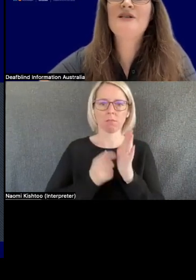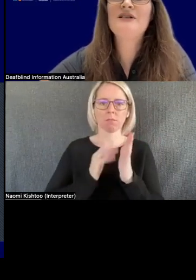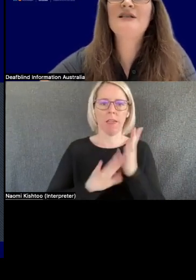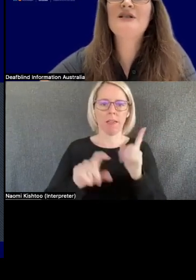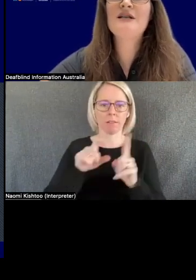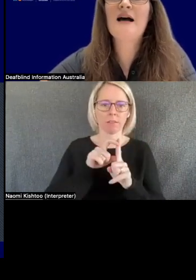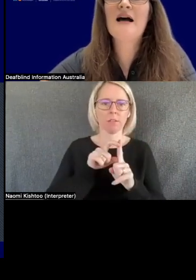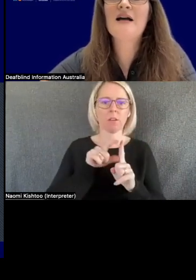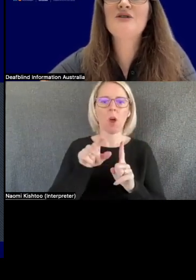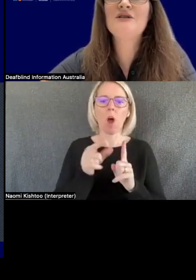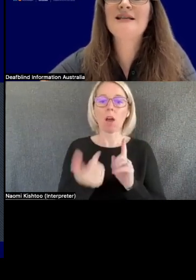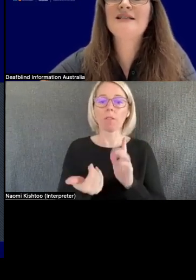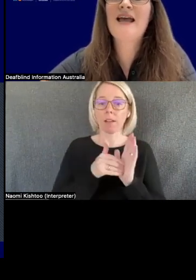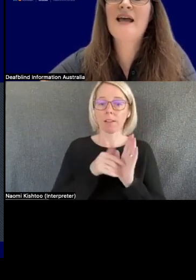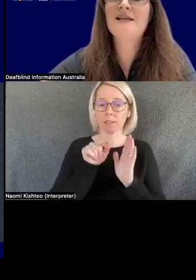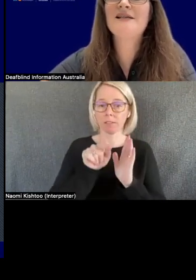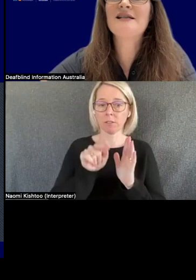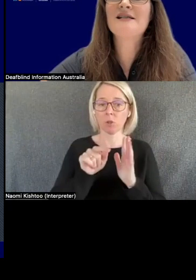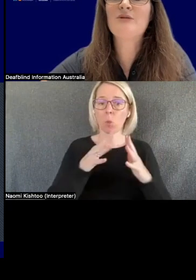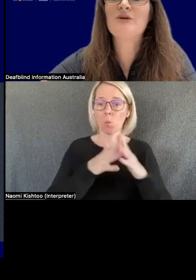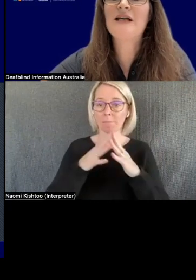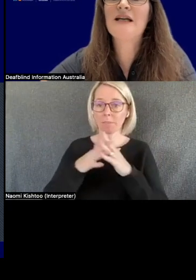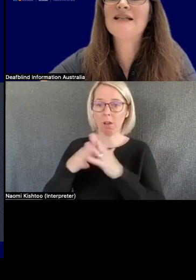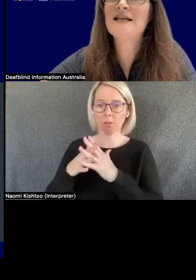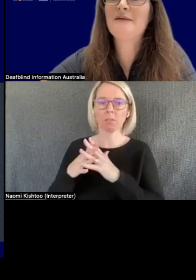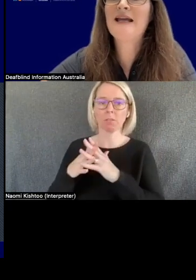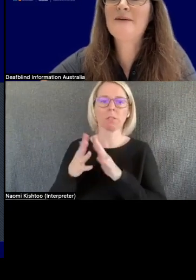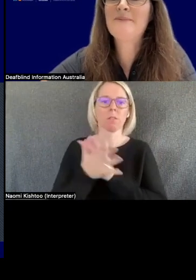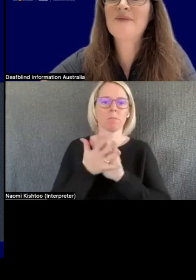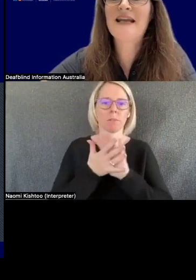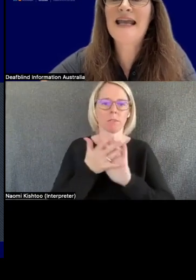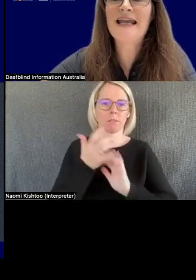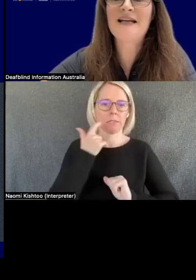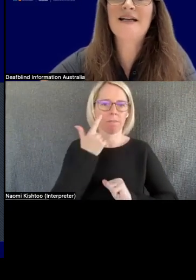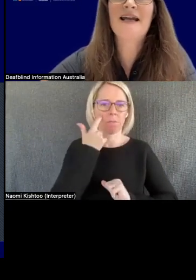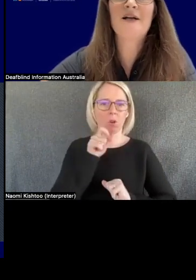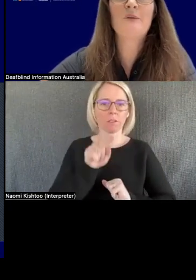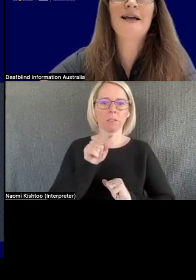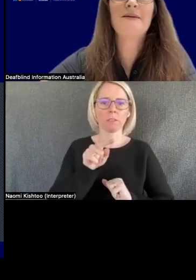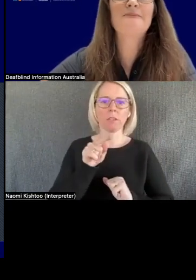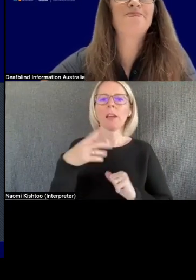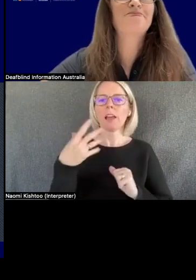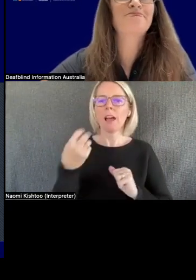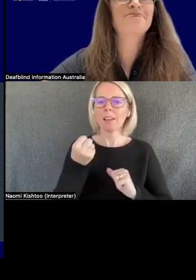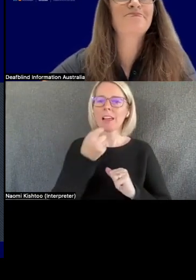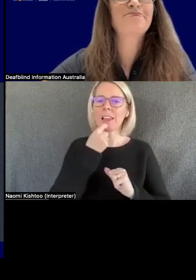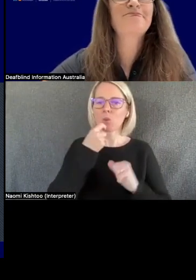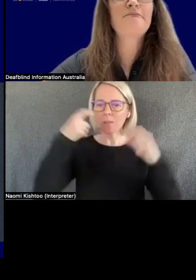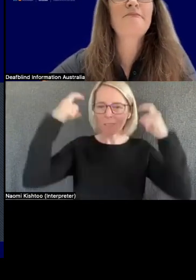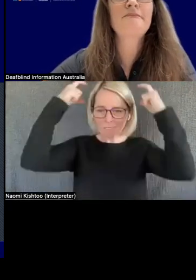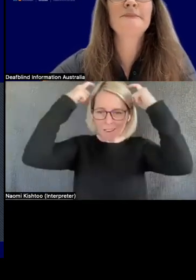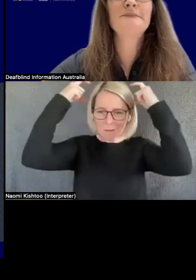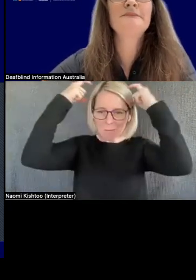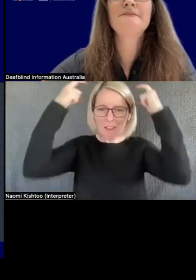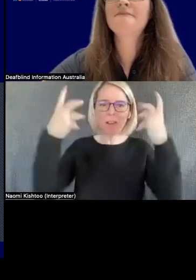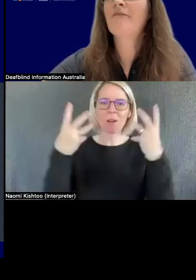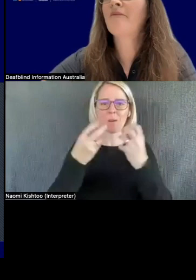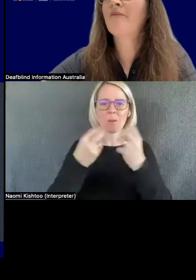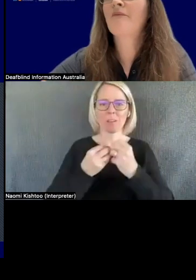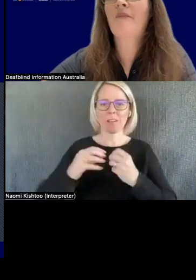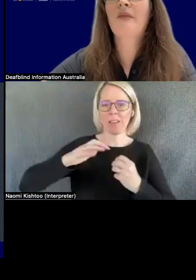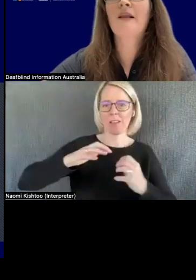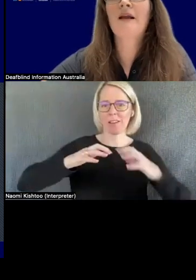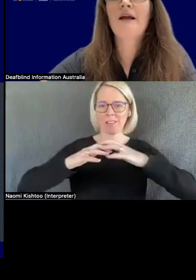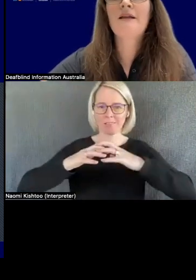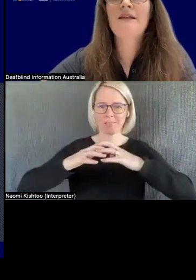which is two sets of hands exploring a teddy bear in a hand-under-hand way.